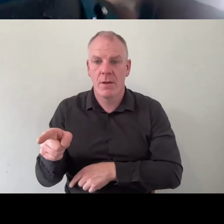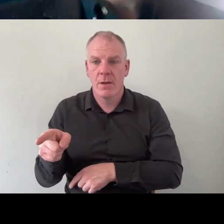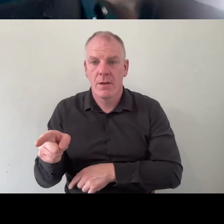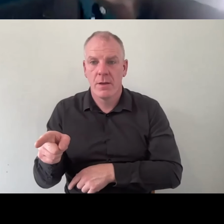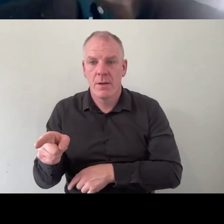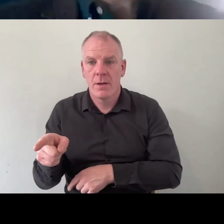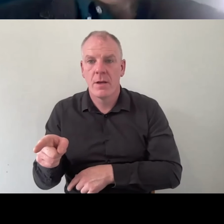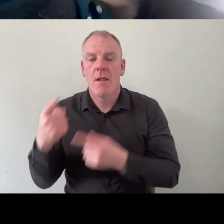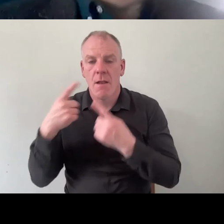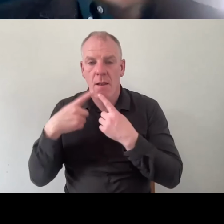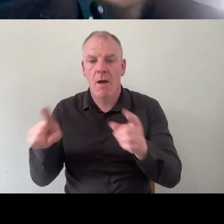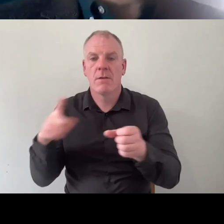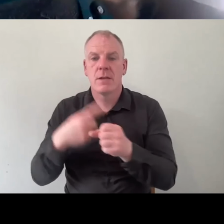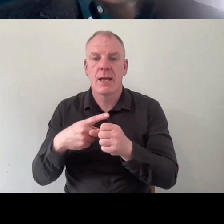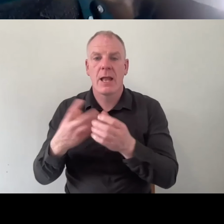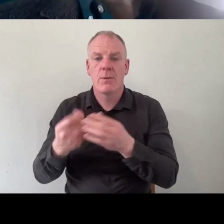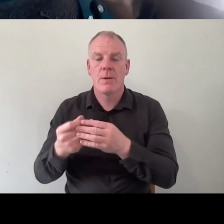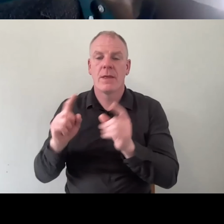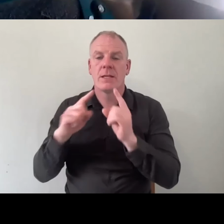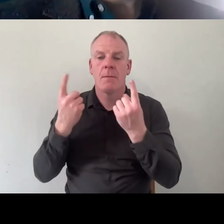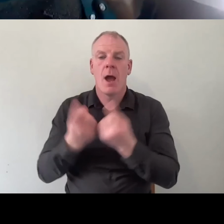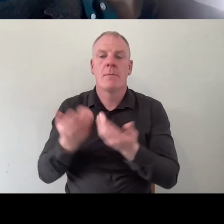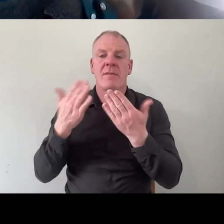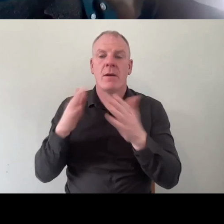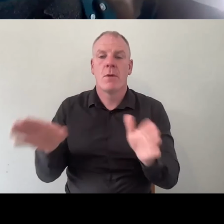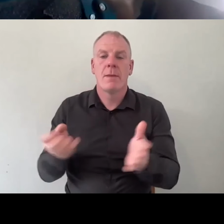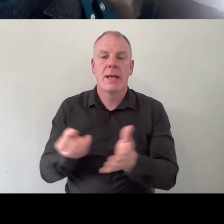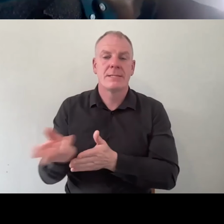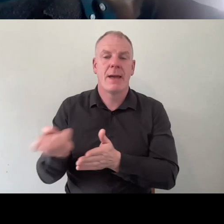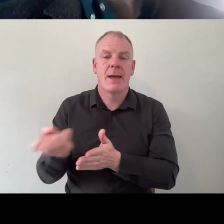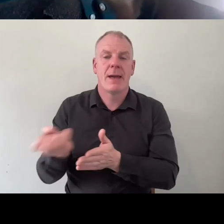with the Department of Public Expenditure, two weeks ago.